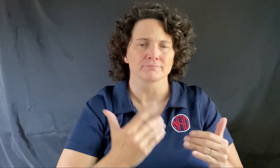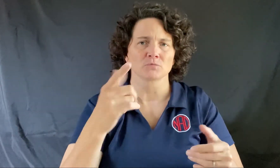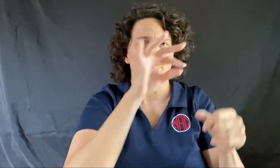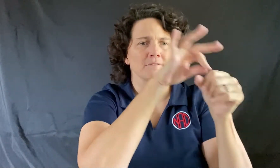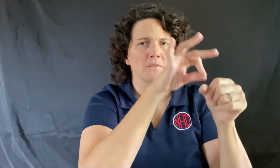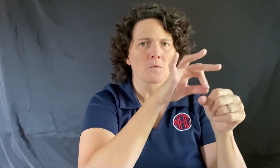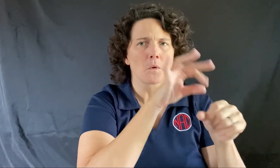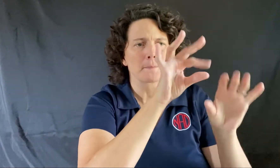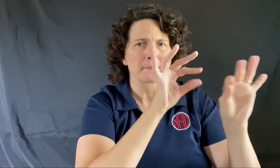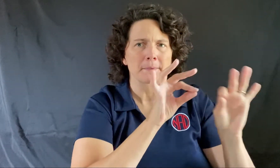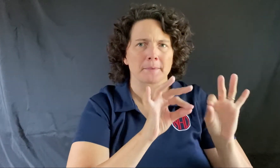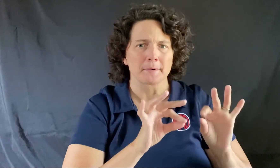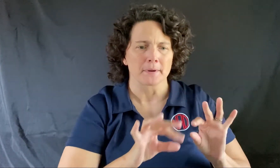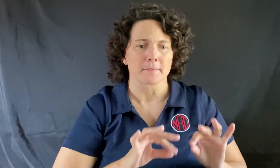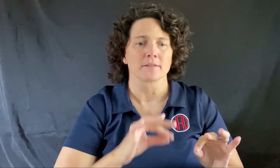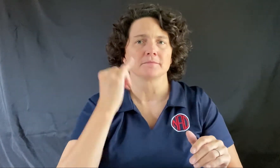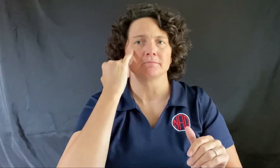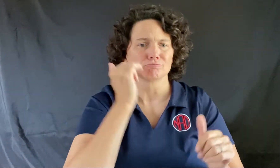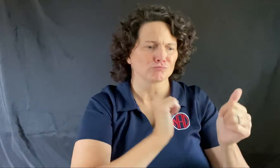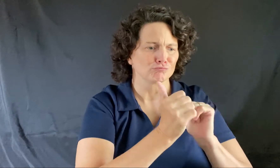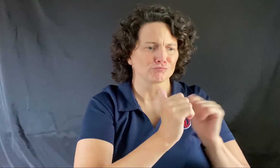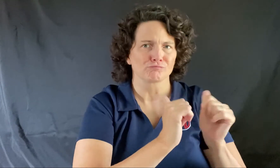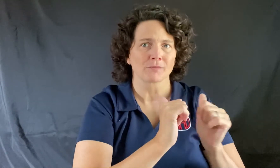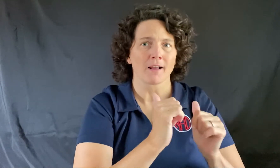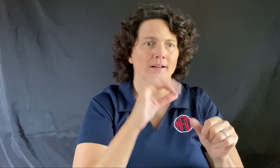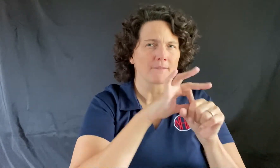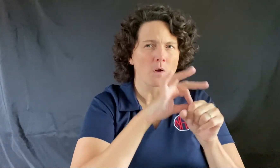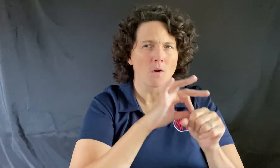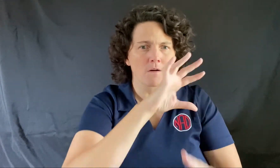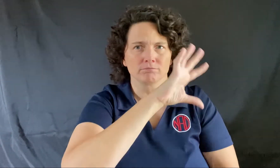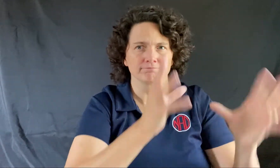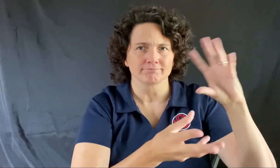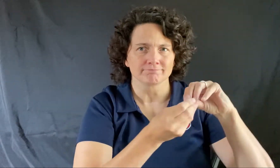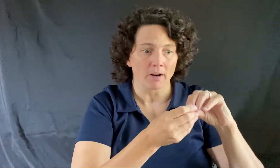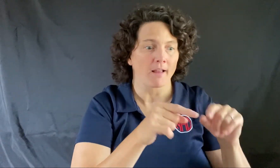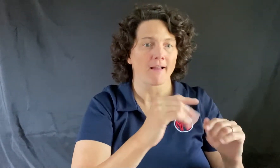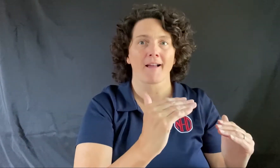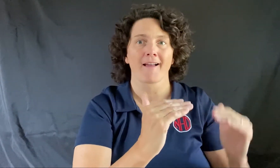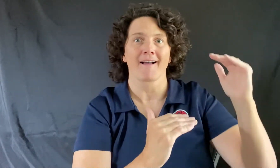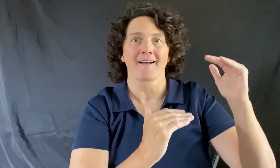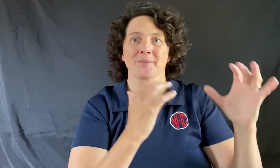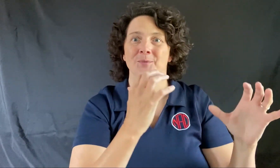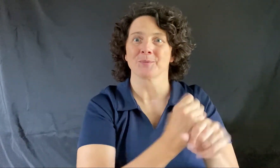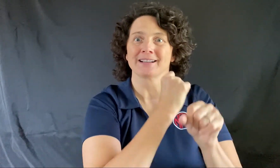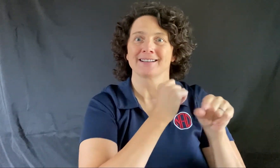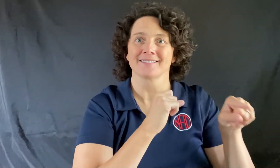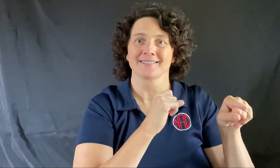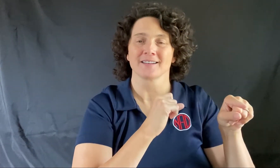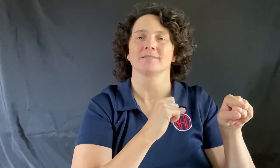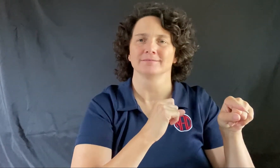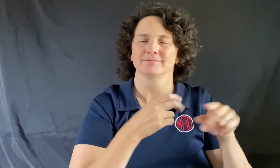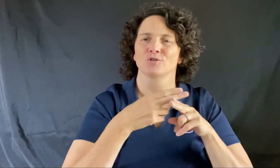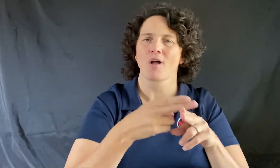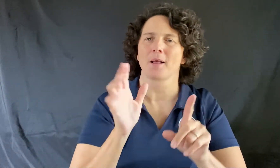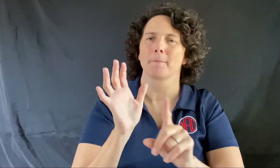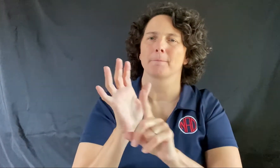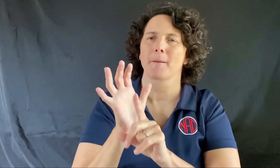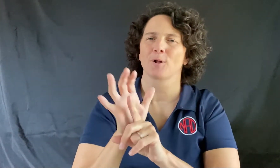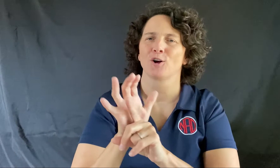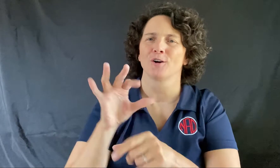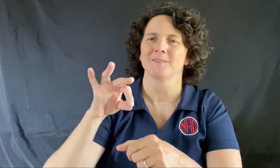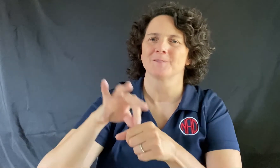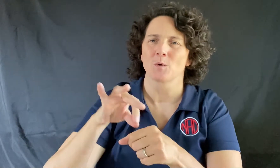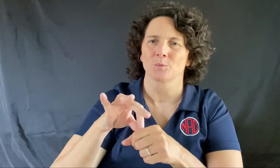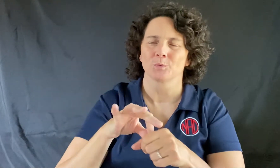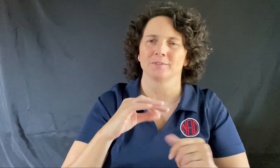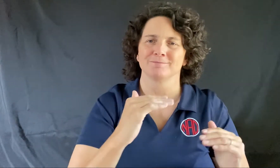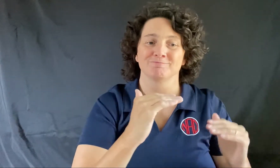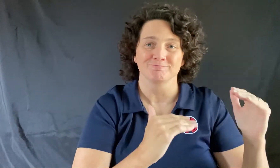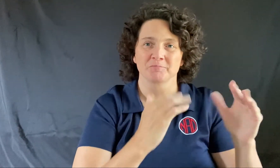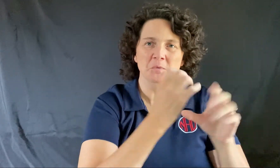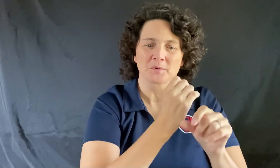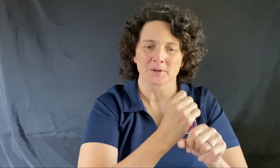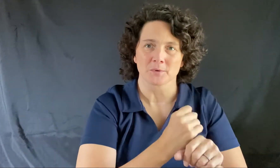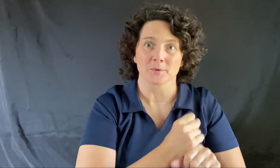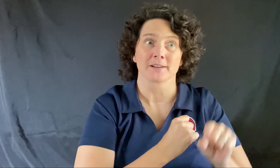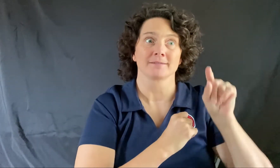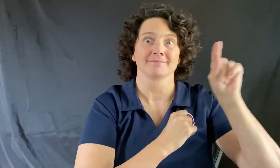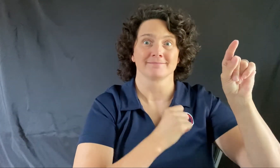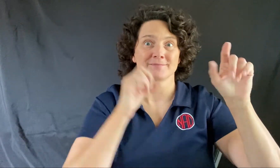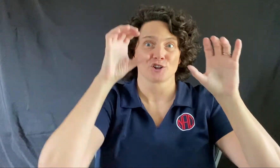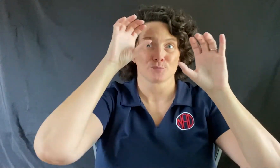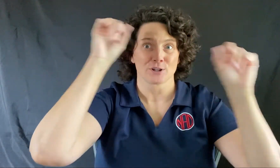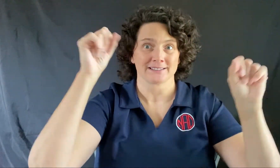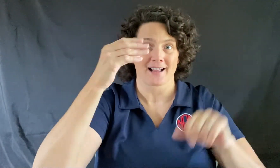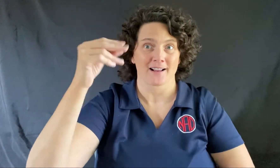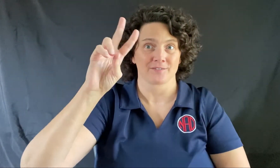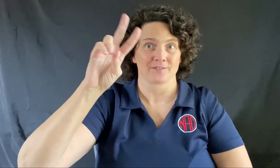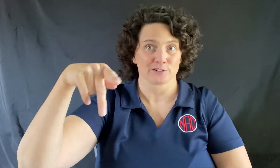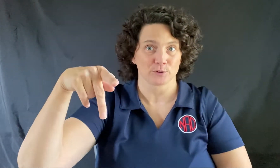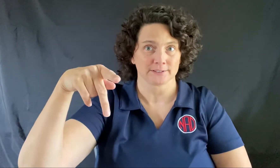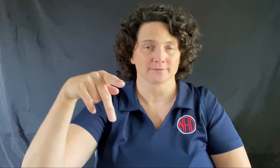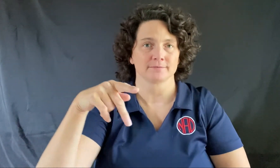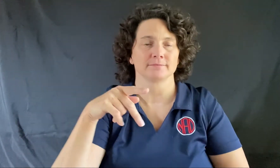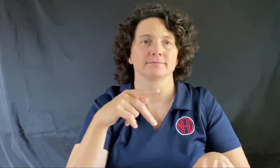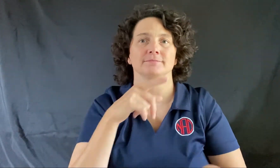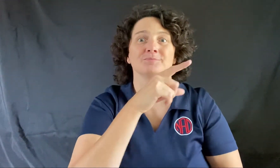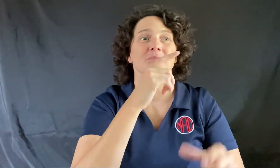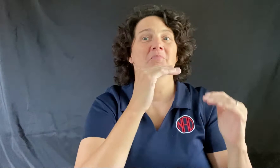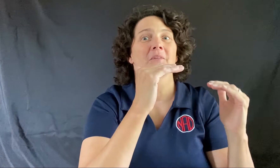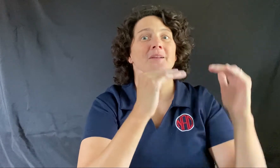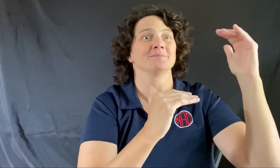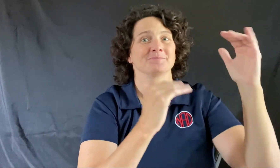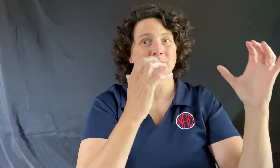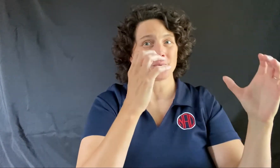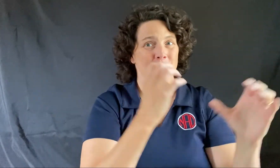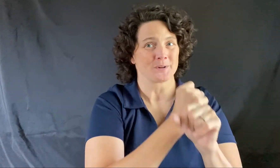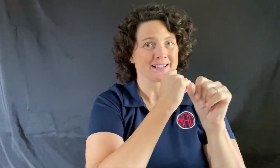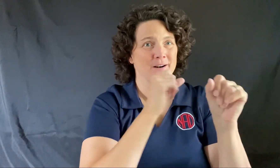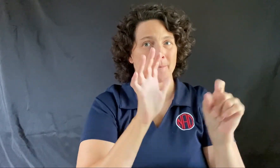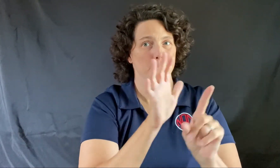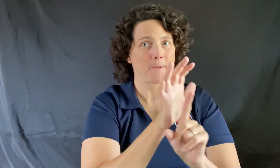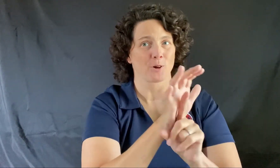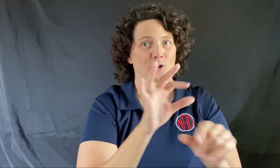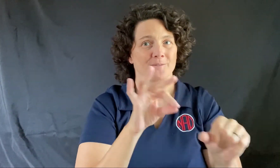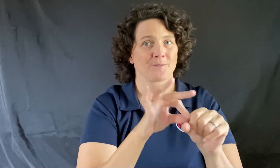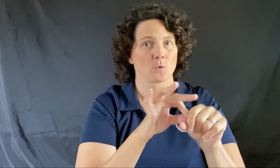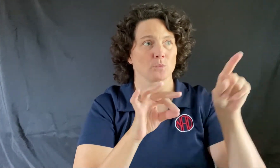each race is decided by a popular vote except for the President and Vice President.